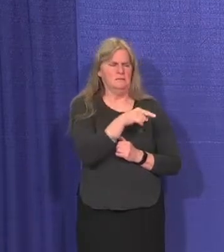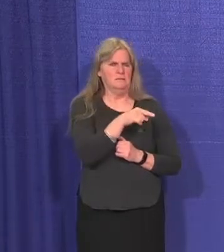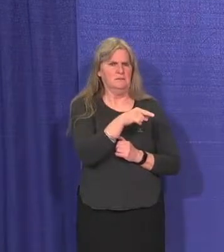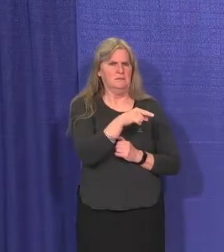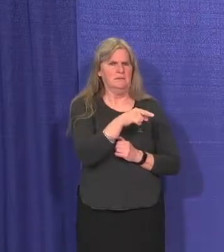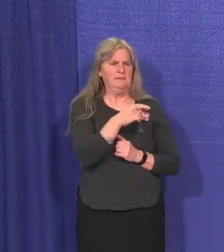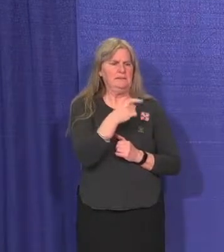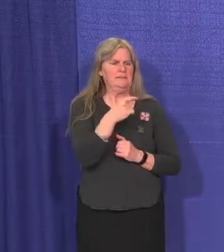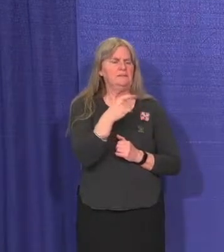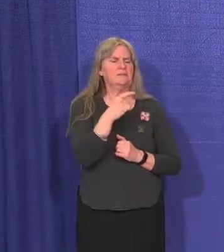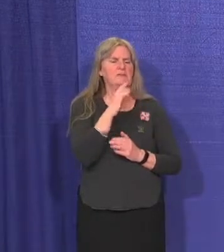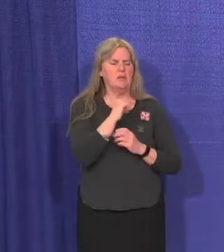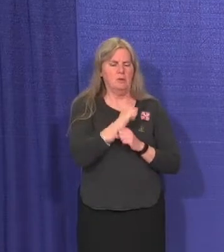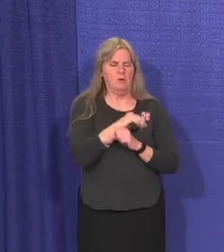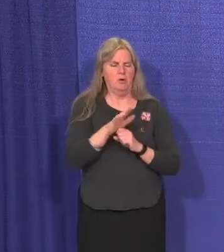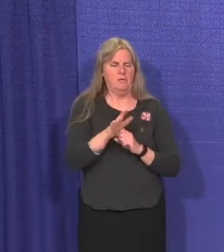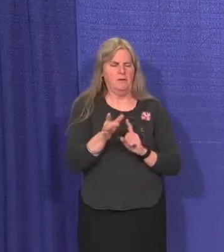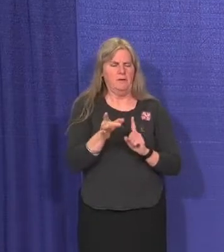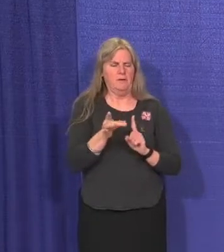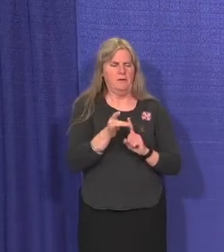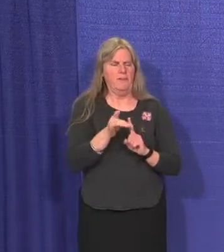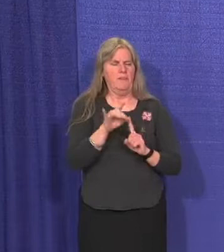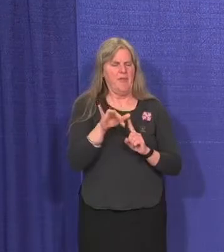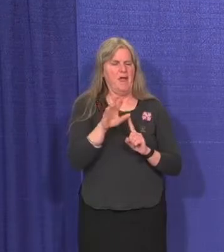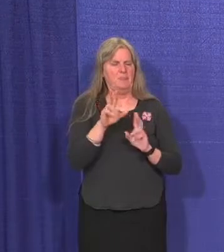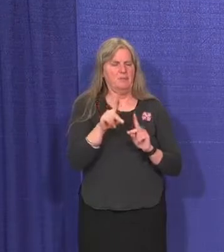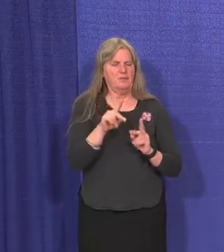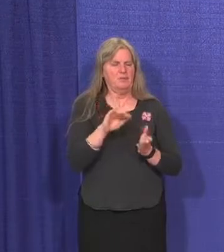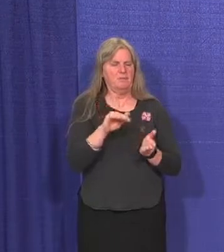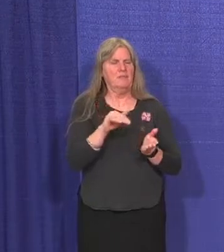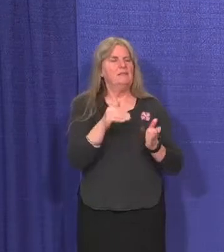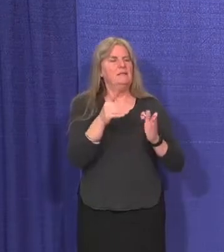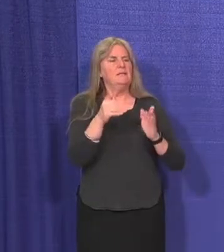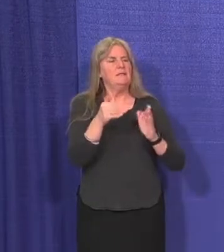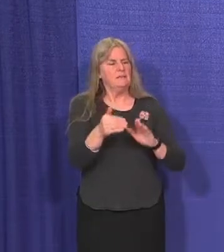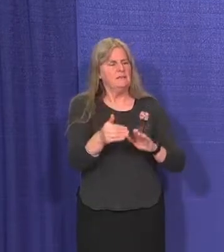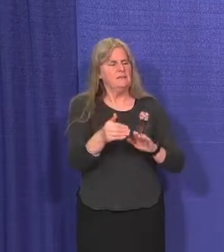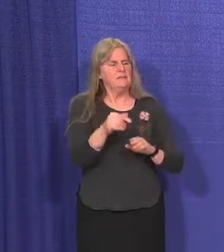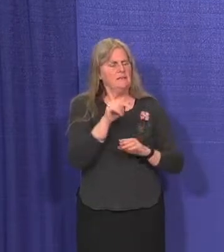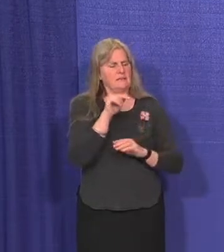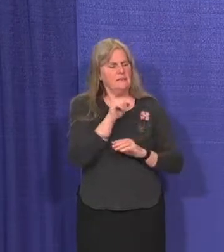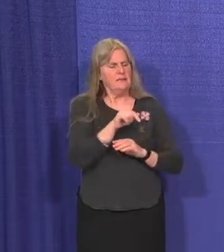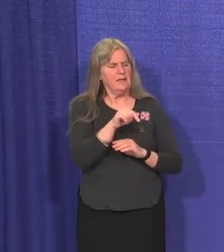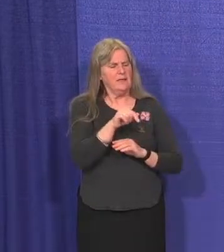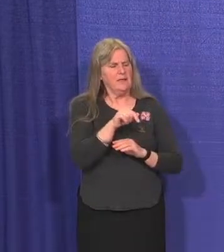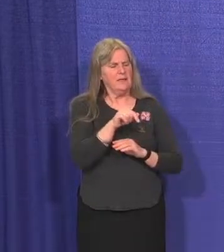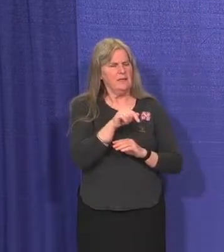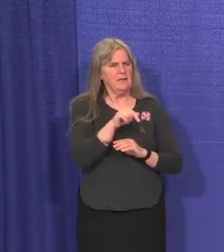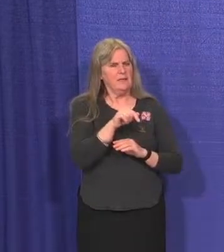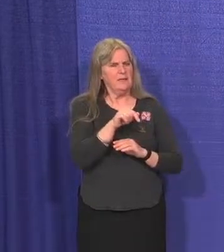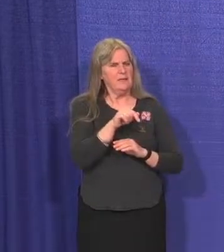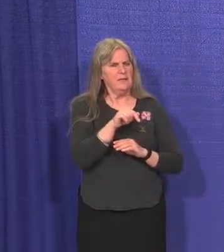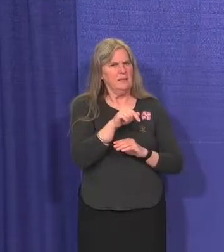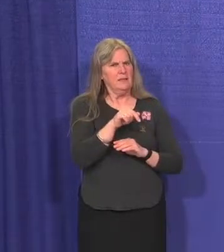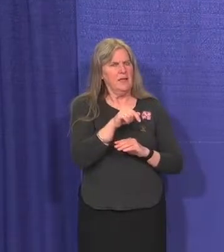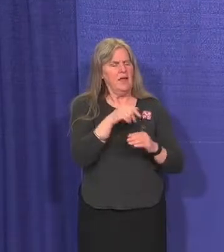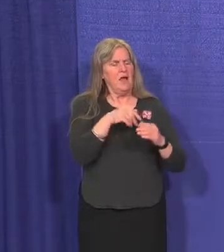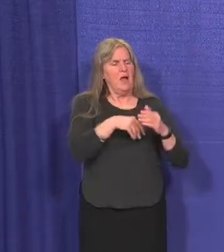further spread associated. Do you have another question